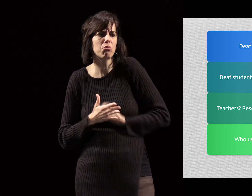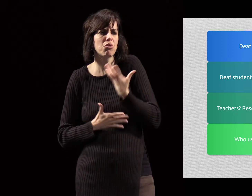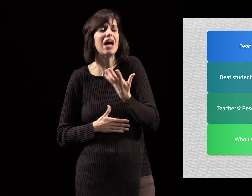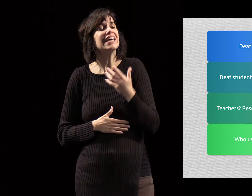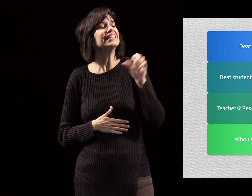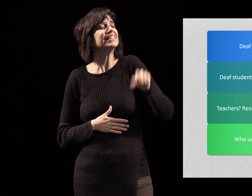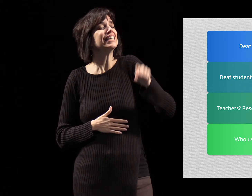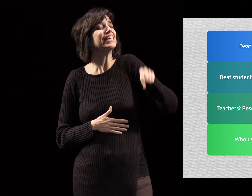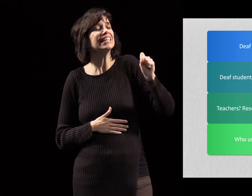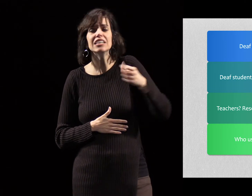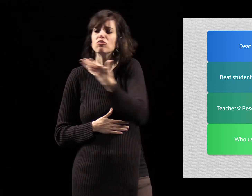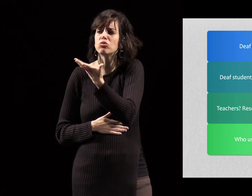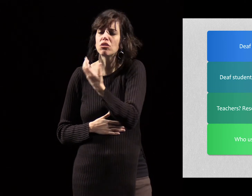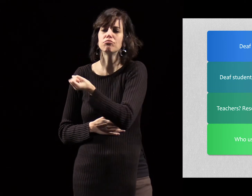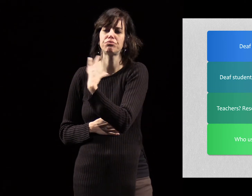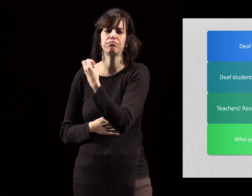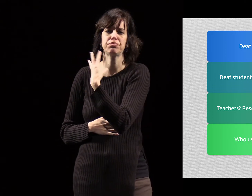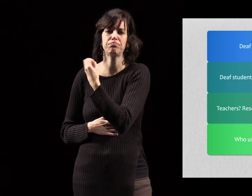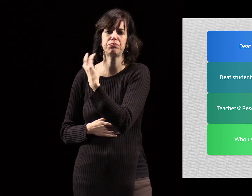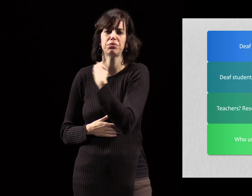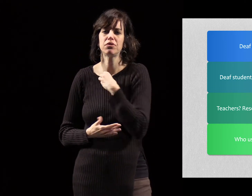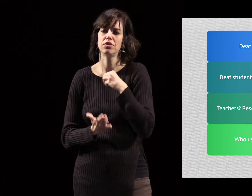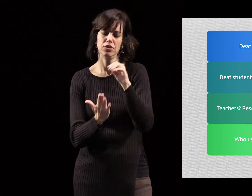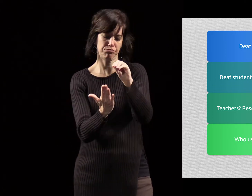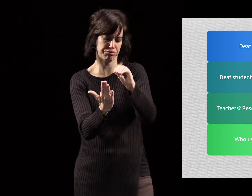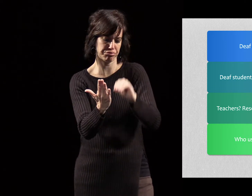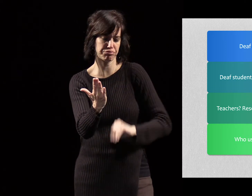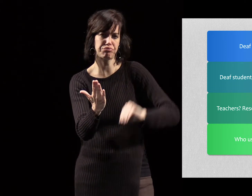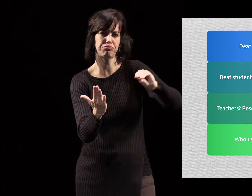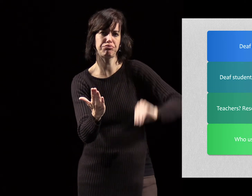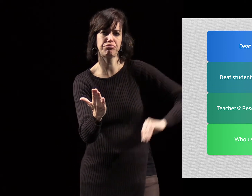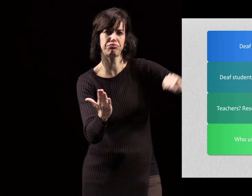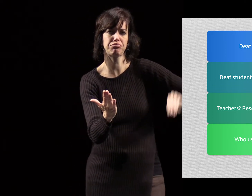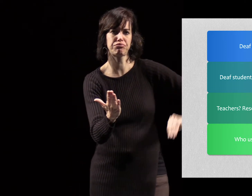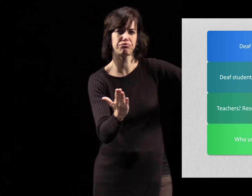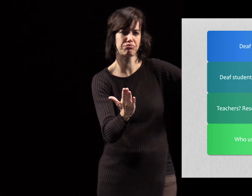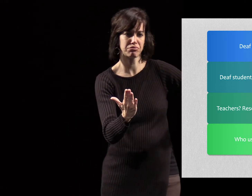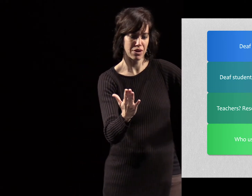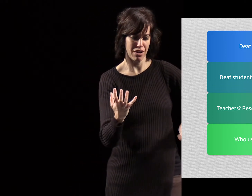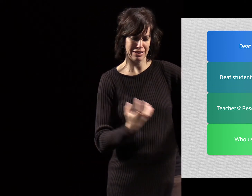But you need to ask for feedback. When people look at this, take notes,